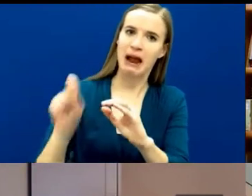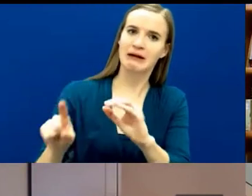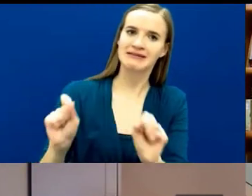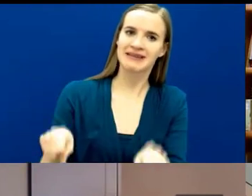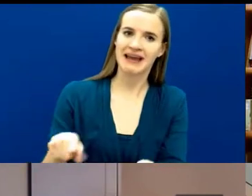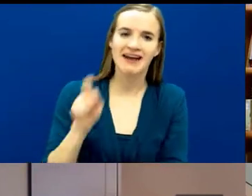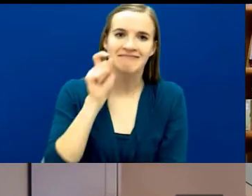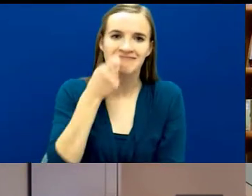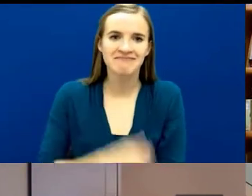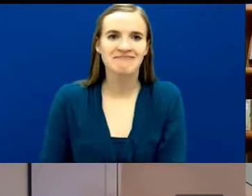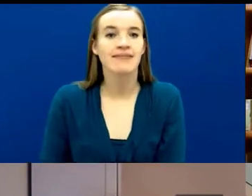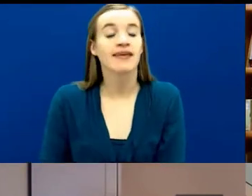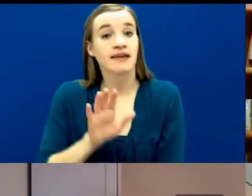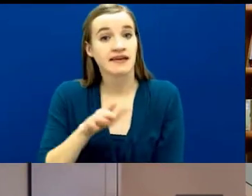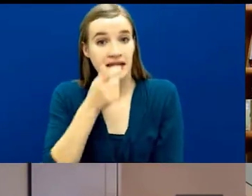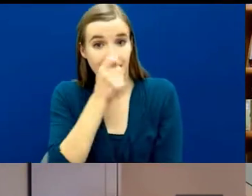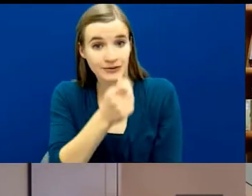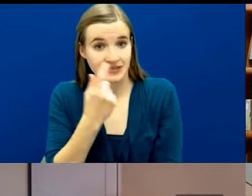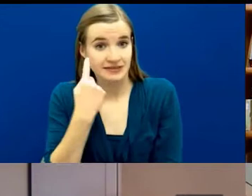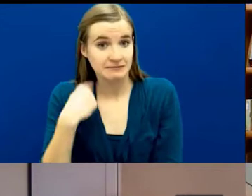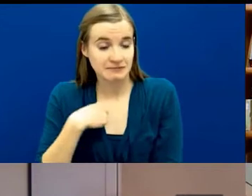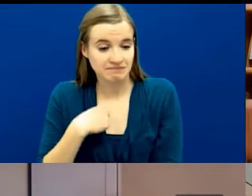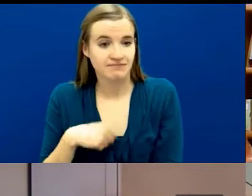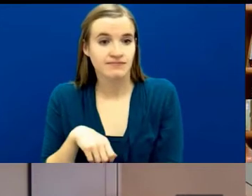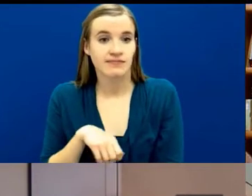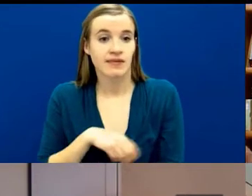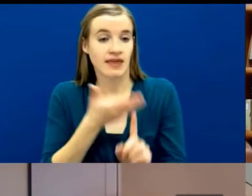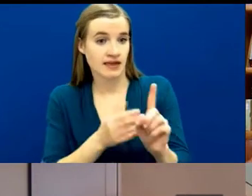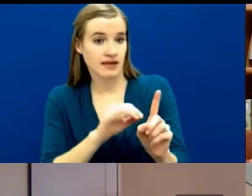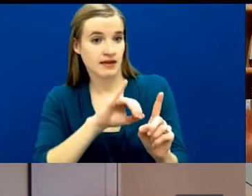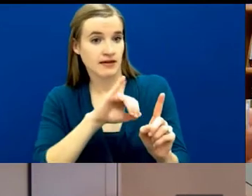was interesting for me is that you are an adult, but we were talking about when